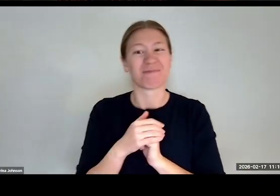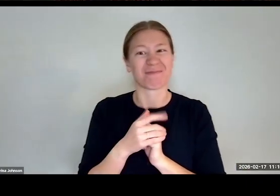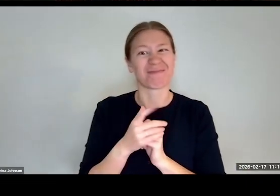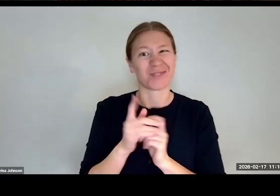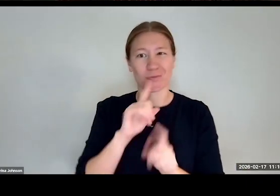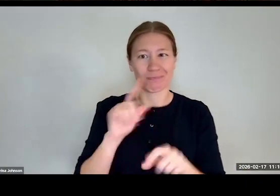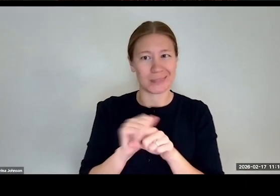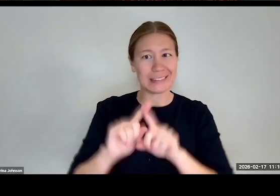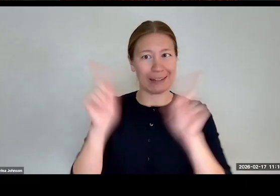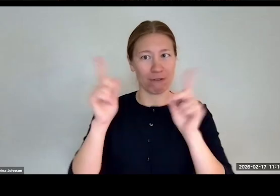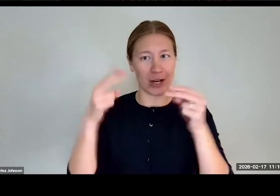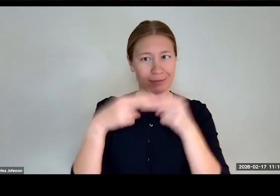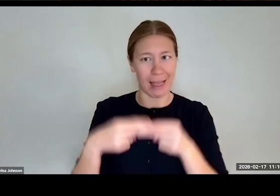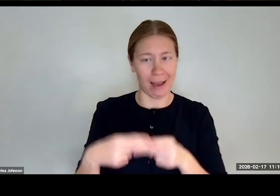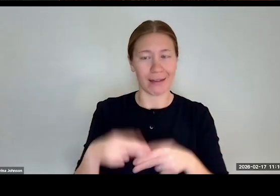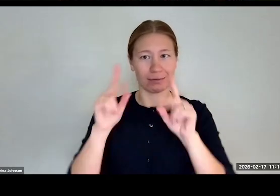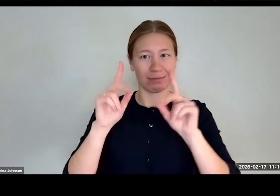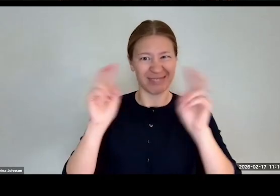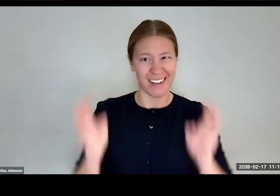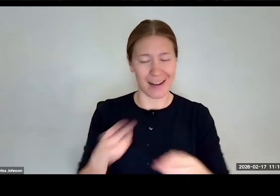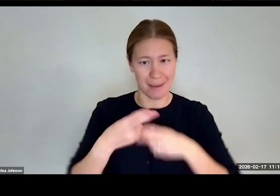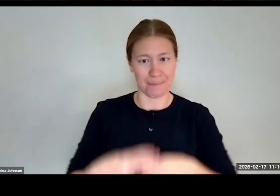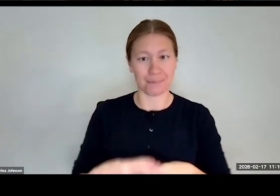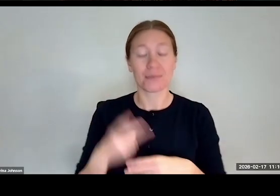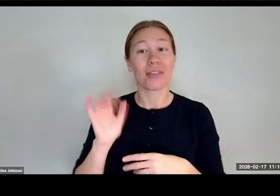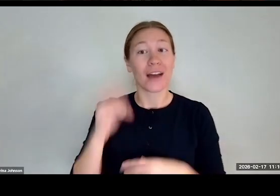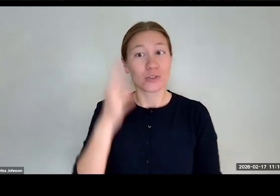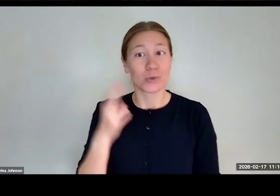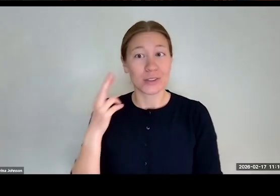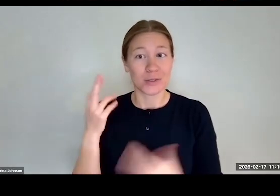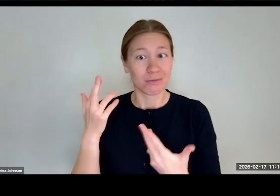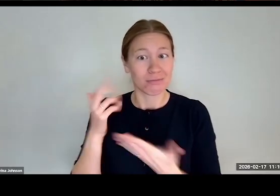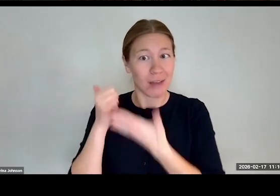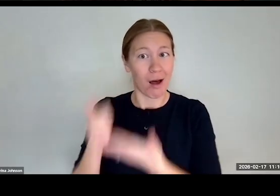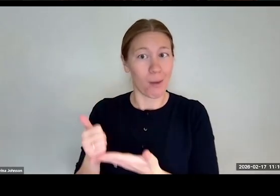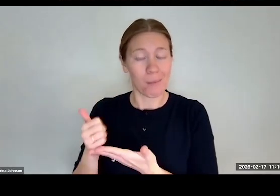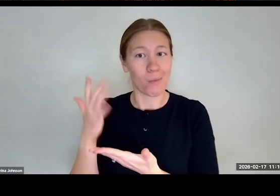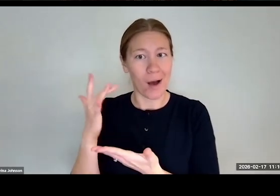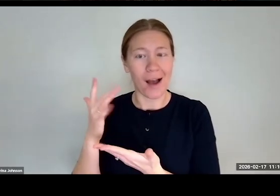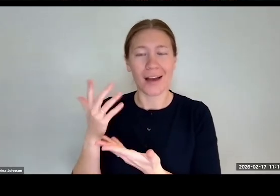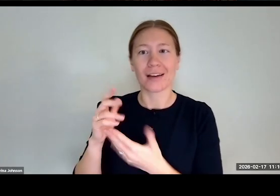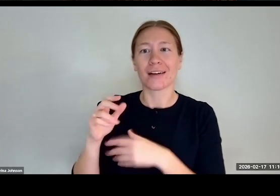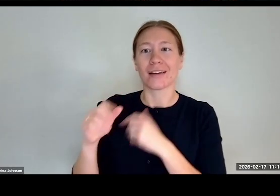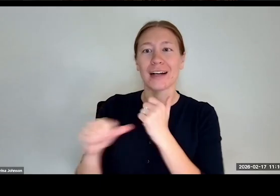when it is giving an overview to the user of what is contained in the slide deck, we'll use the titles as the announced information